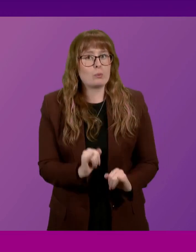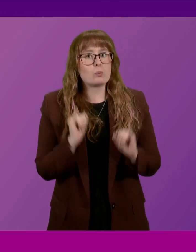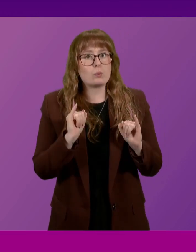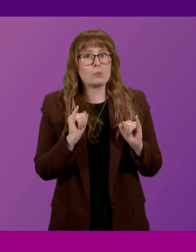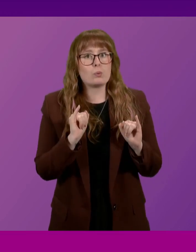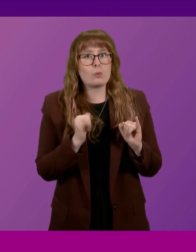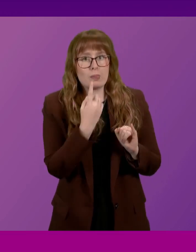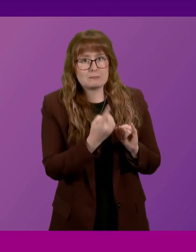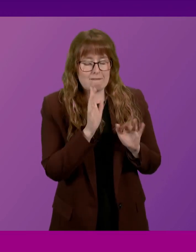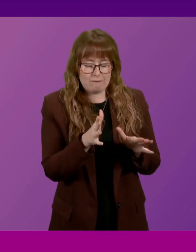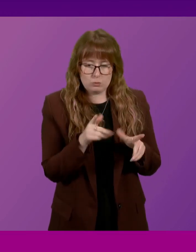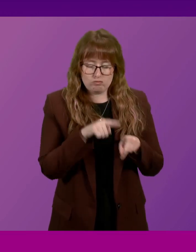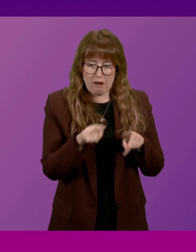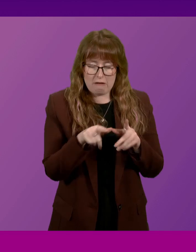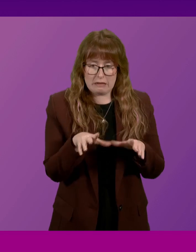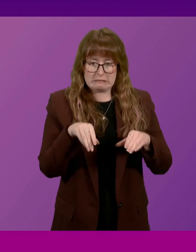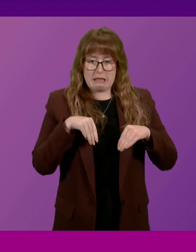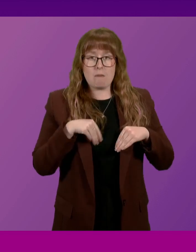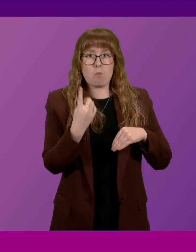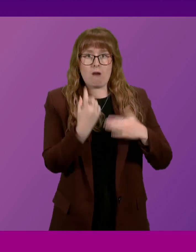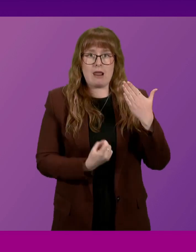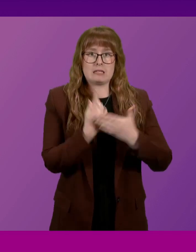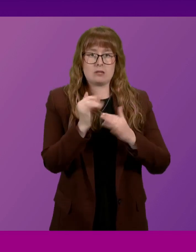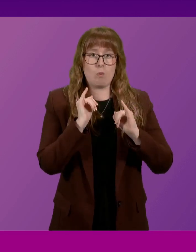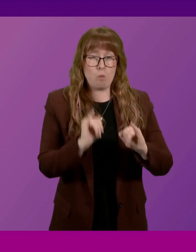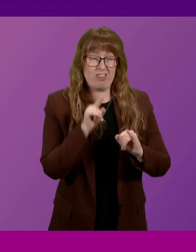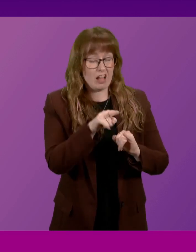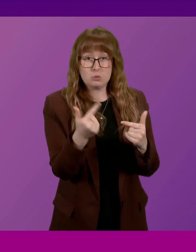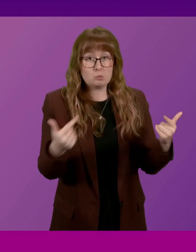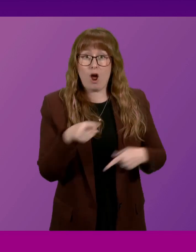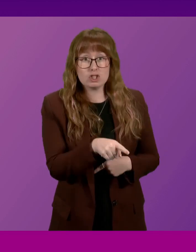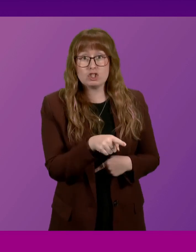are having to come to terms with, and one incident is one incident too many.